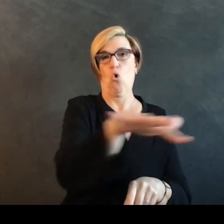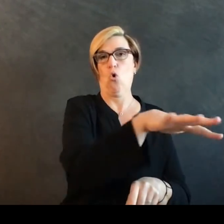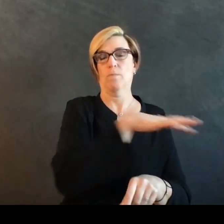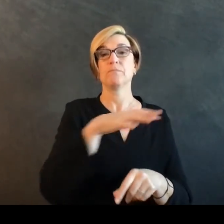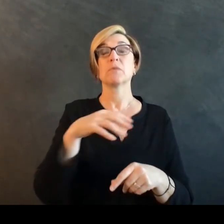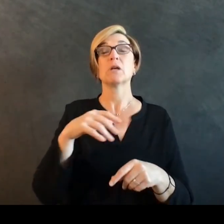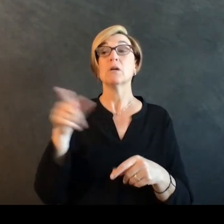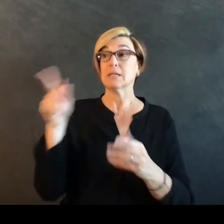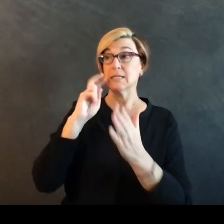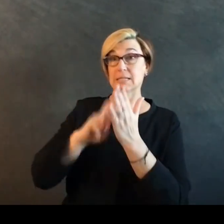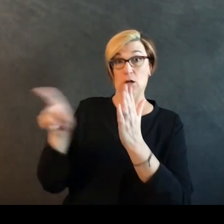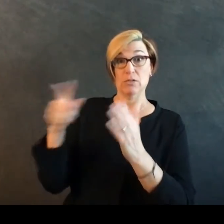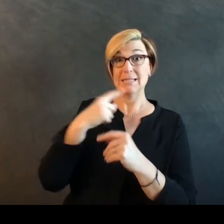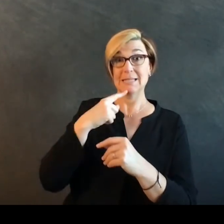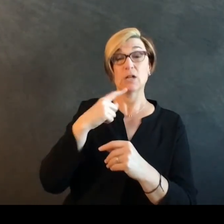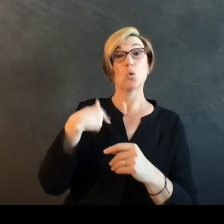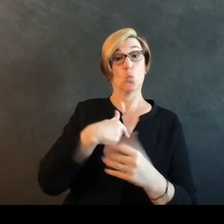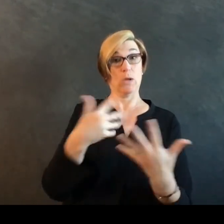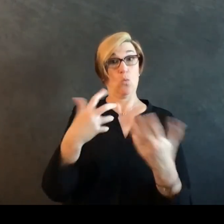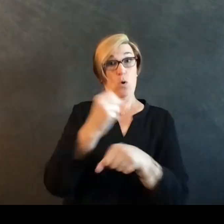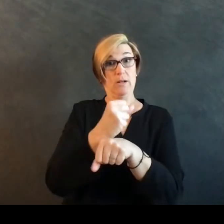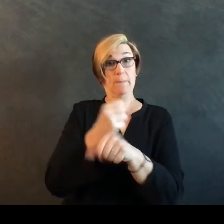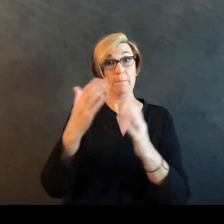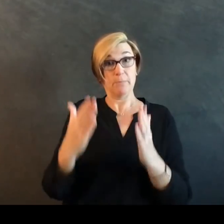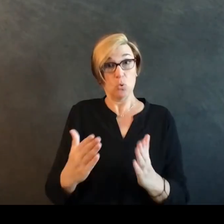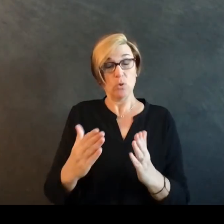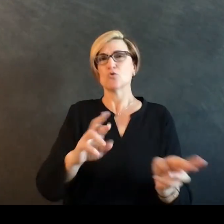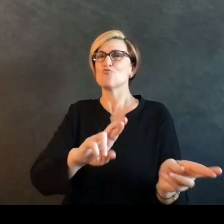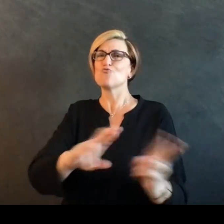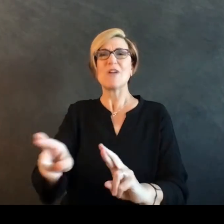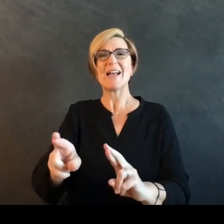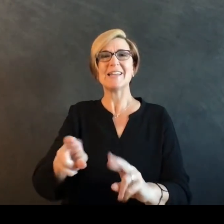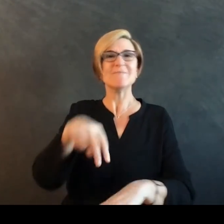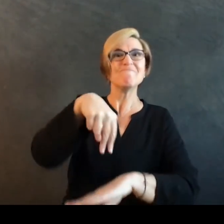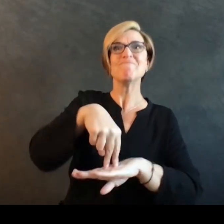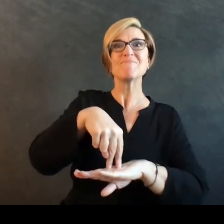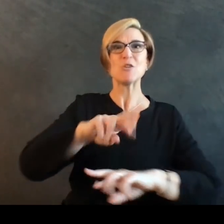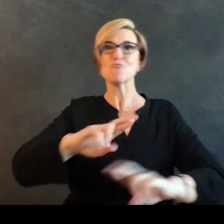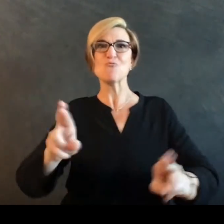being ready not lost in this process well what we want businesses to stay